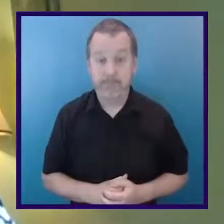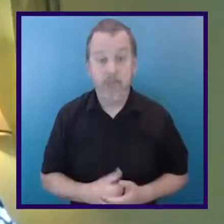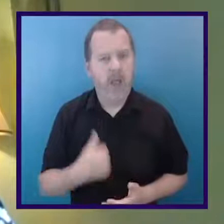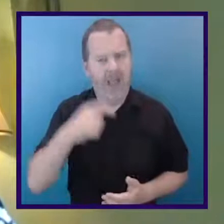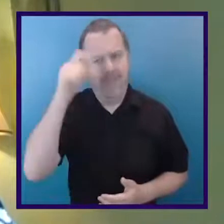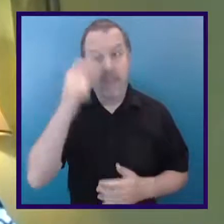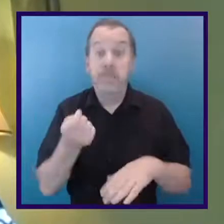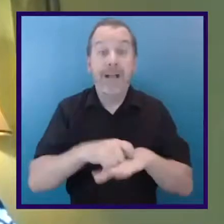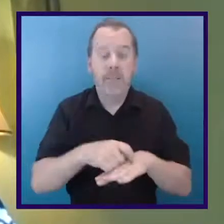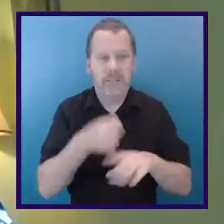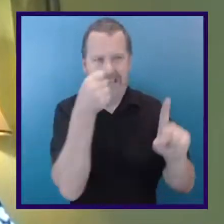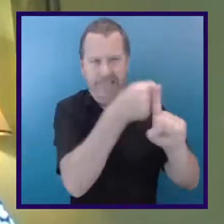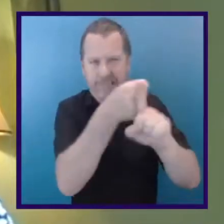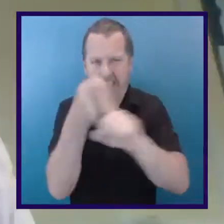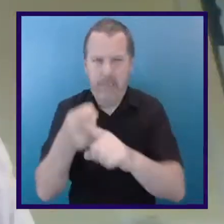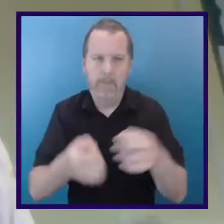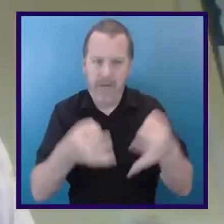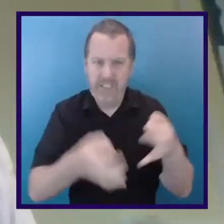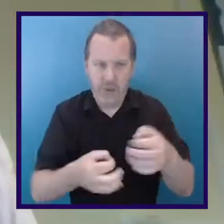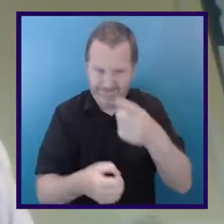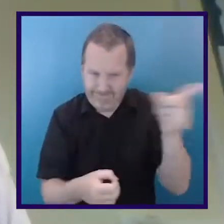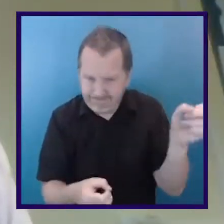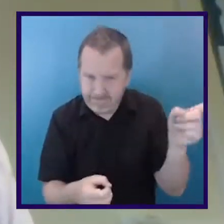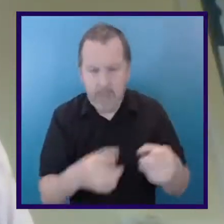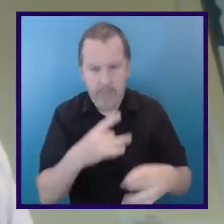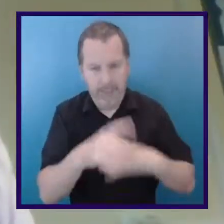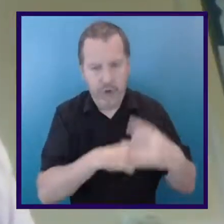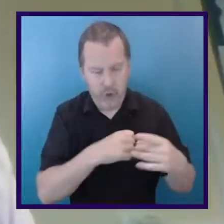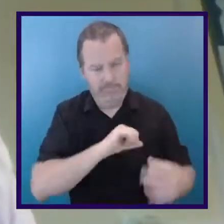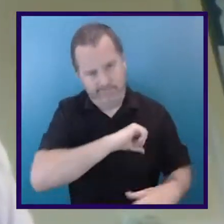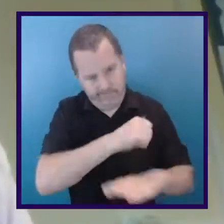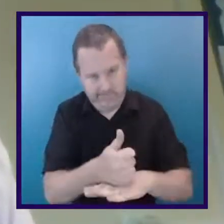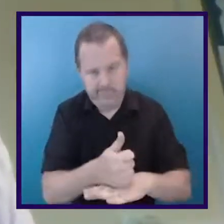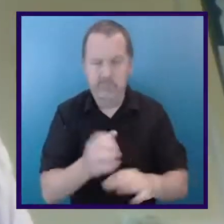I would say, lobby the politicians to make sure that we actually get a proper modern